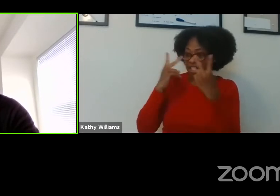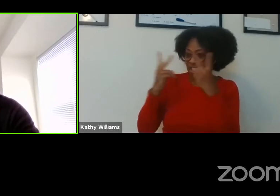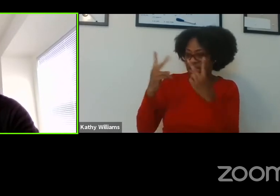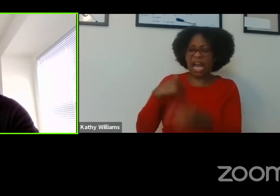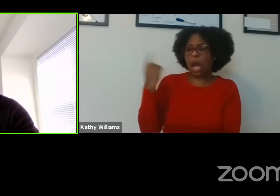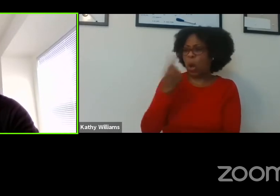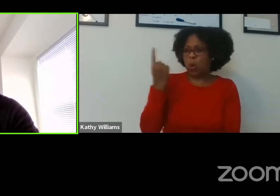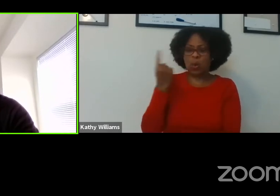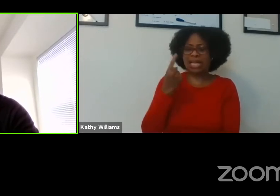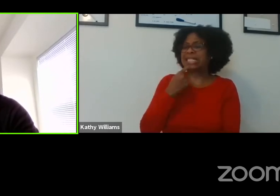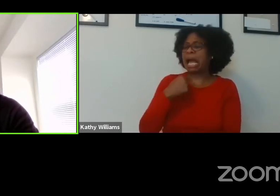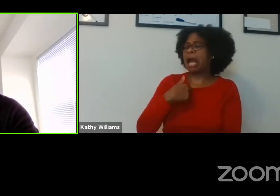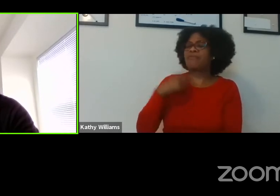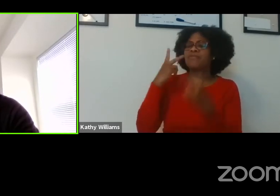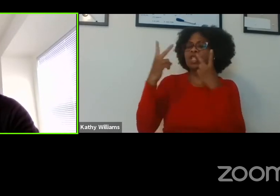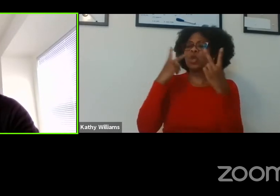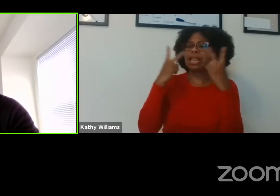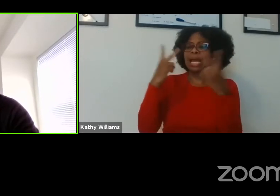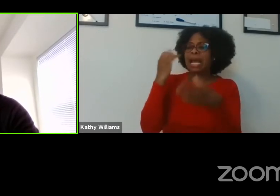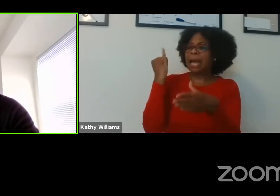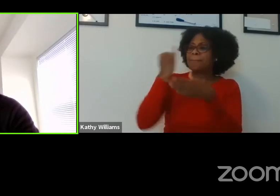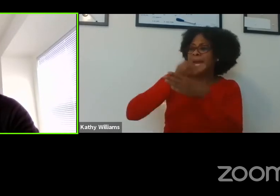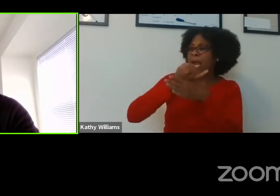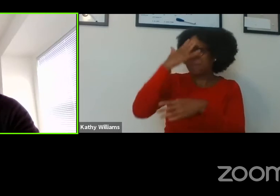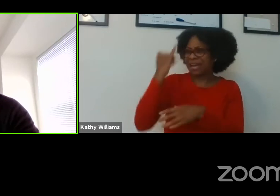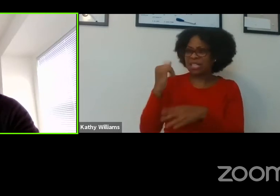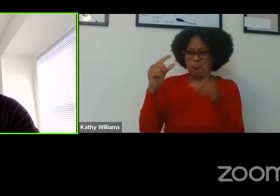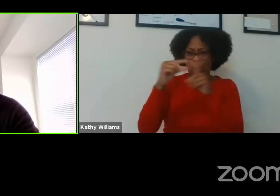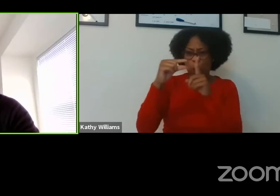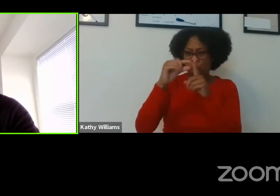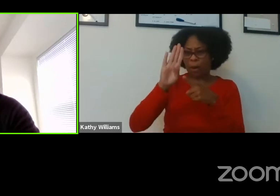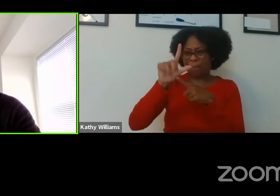and it was something I was just afraid of.